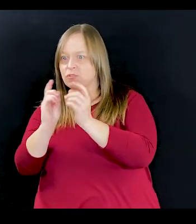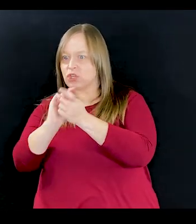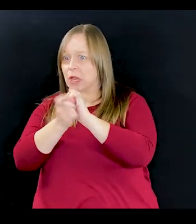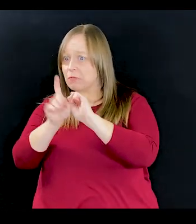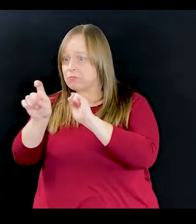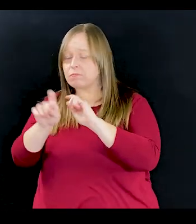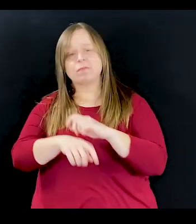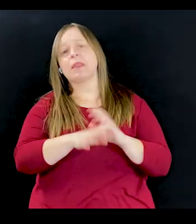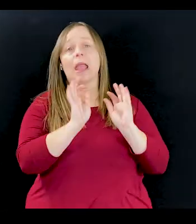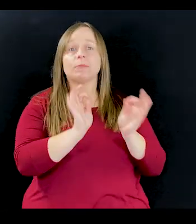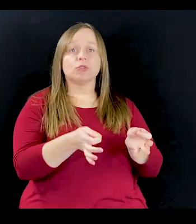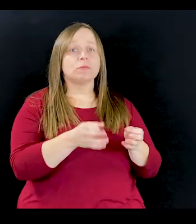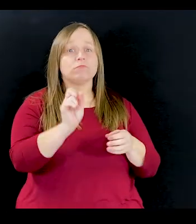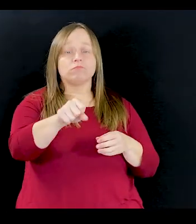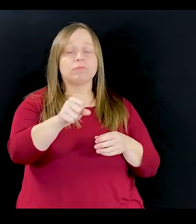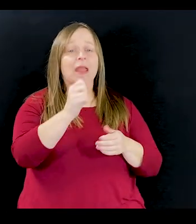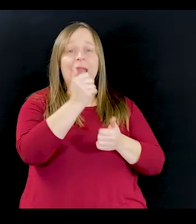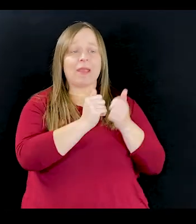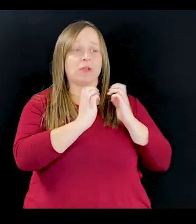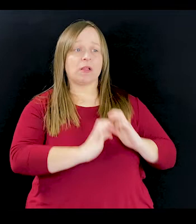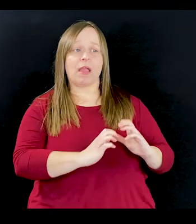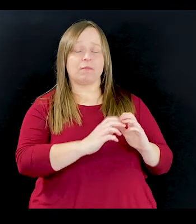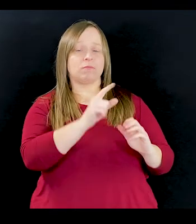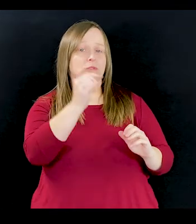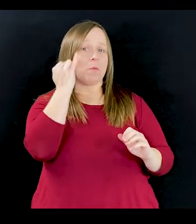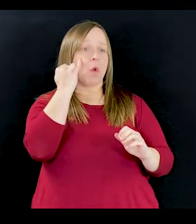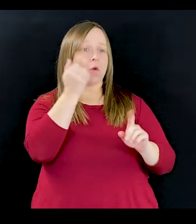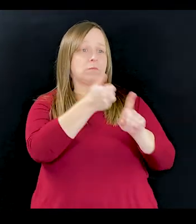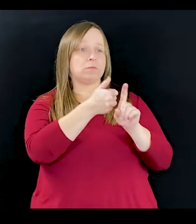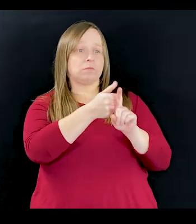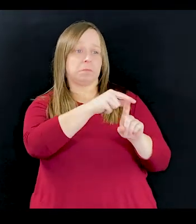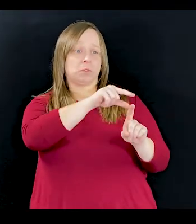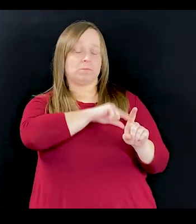Absolutely. Every client who is determined ineligible for VR services